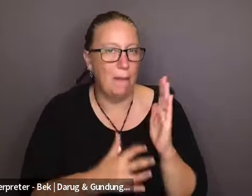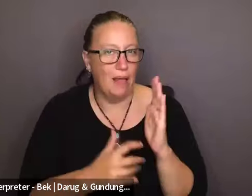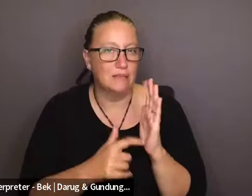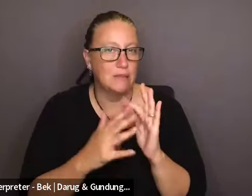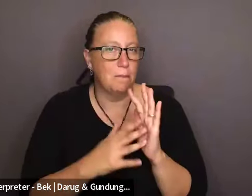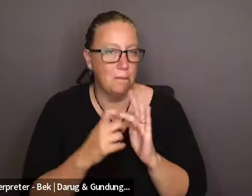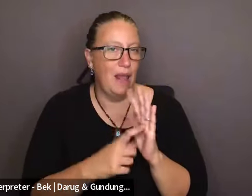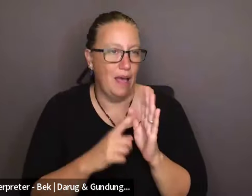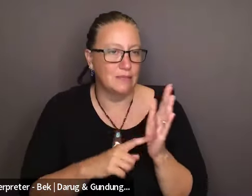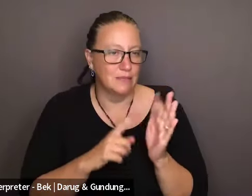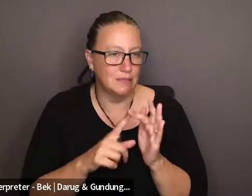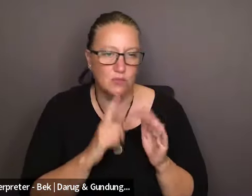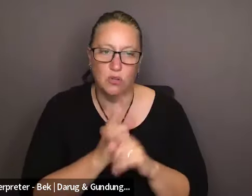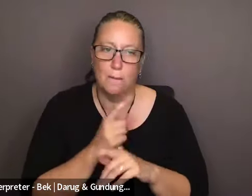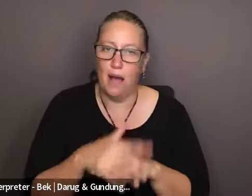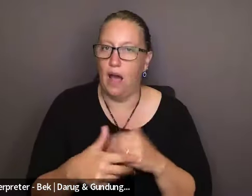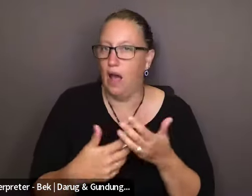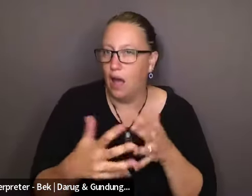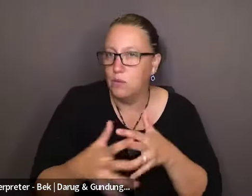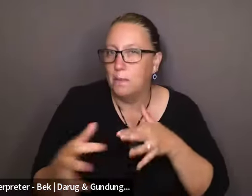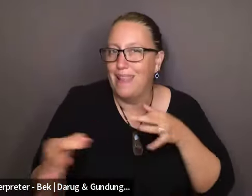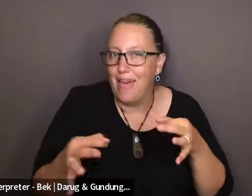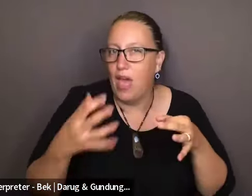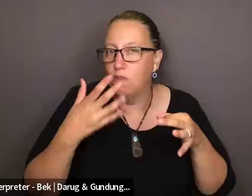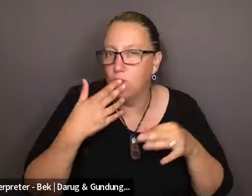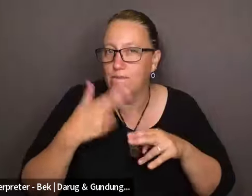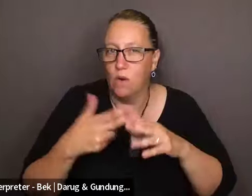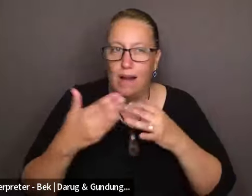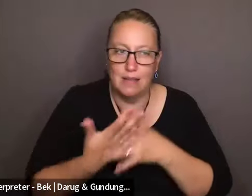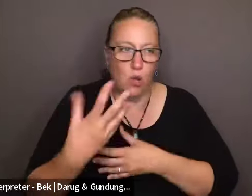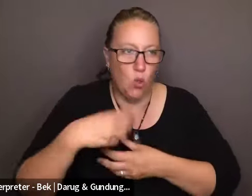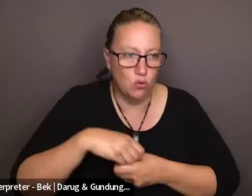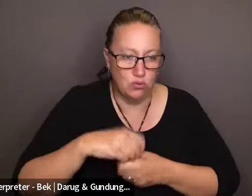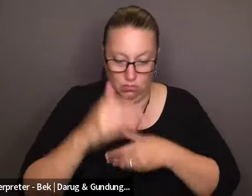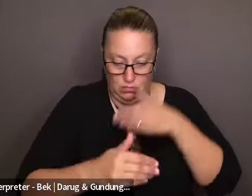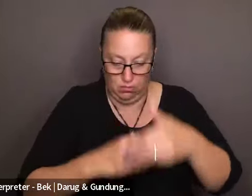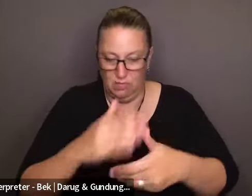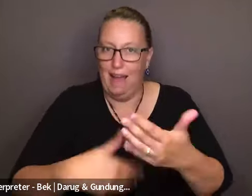around. This is important. The document also has a partnership budgetting template. It talks about